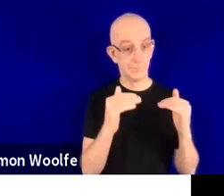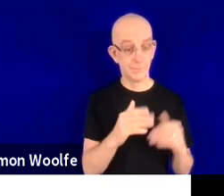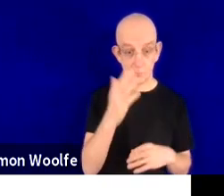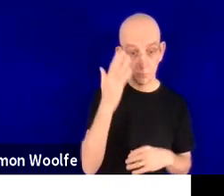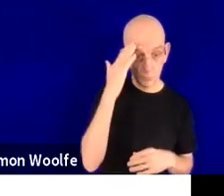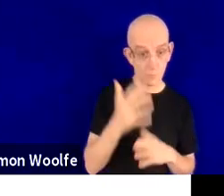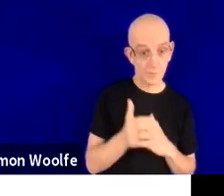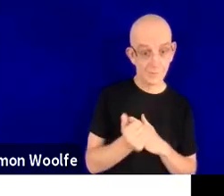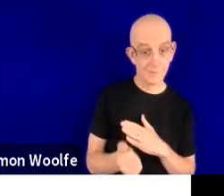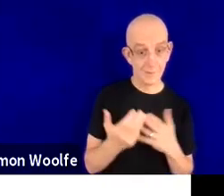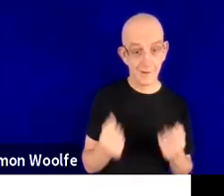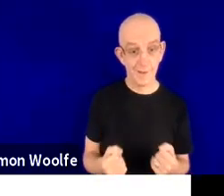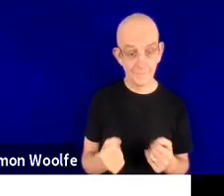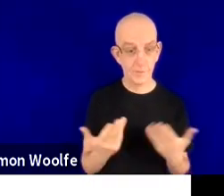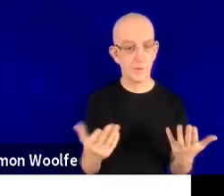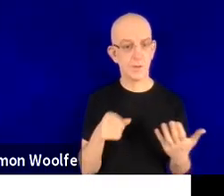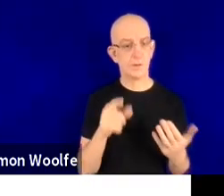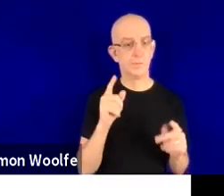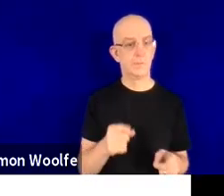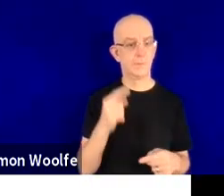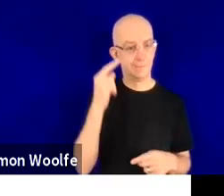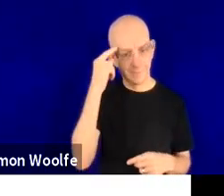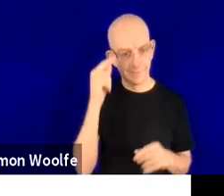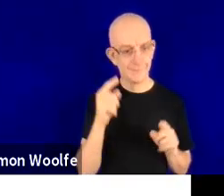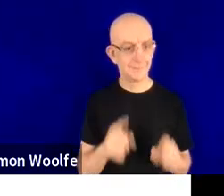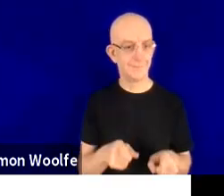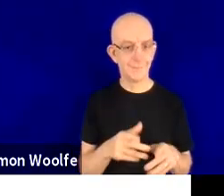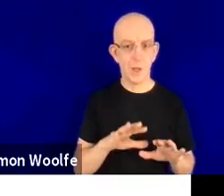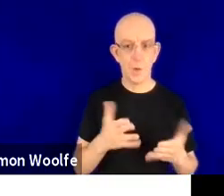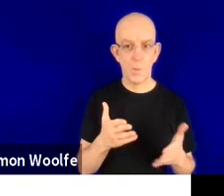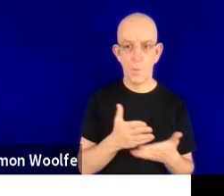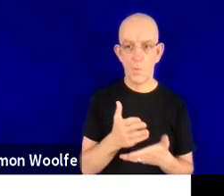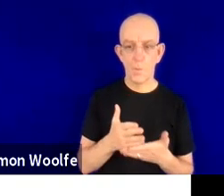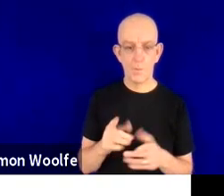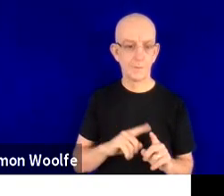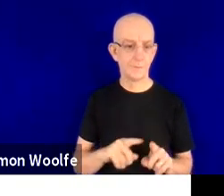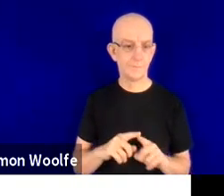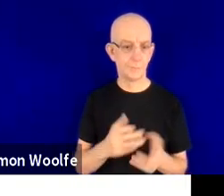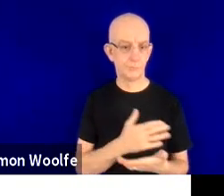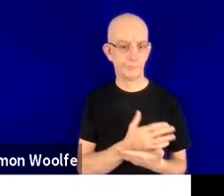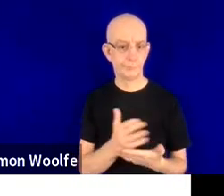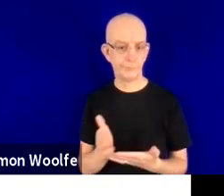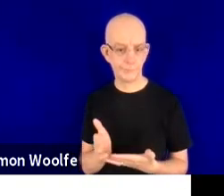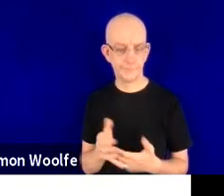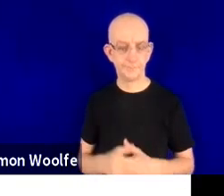And once you have asked yourself all those questions and find answer for all those questions, then you can say, okay